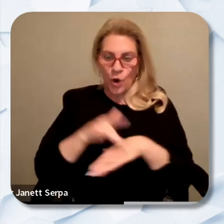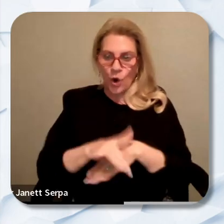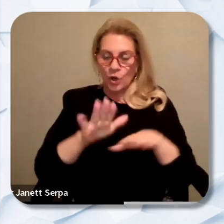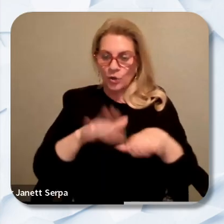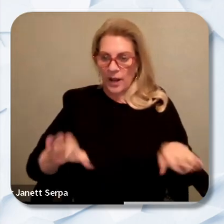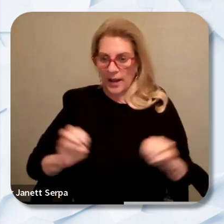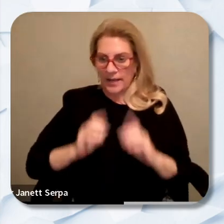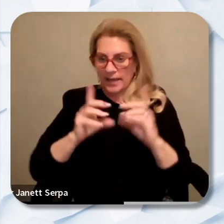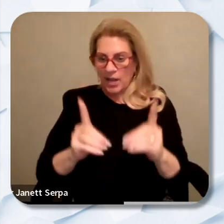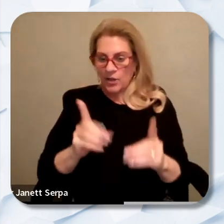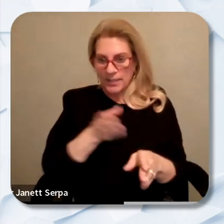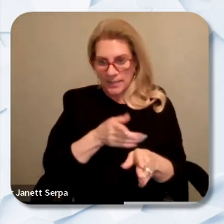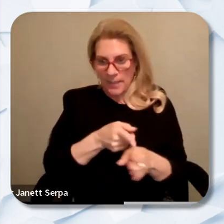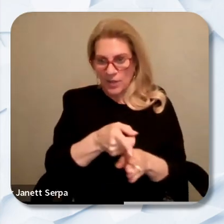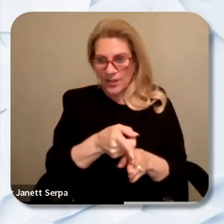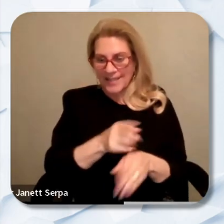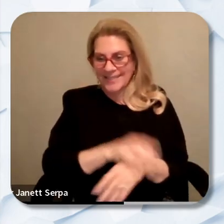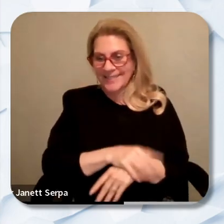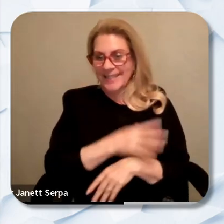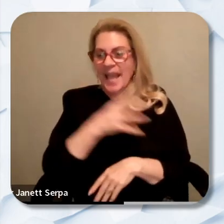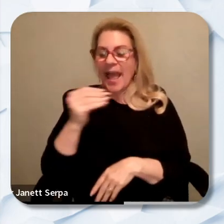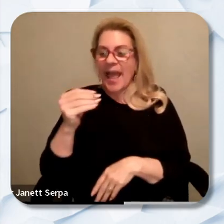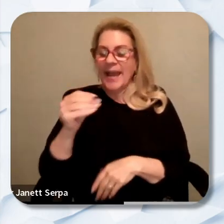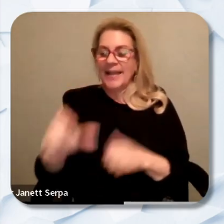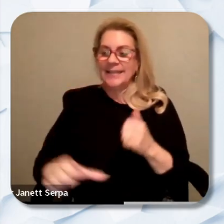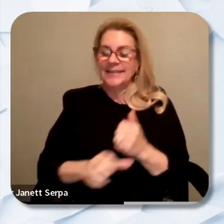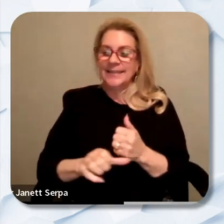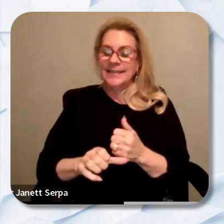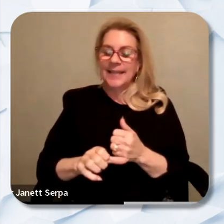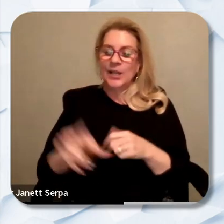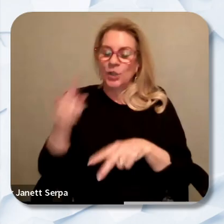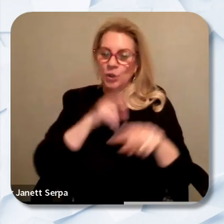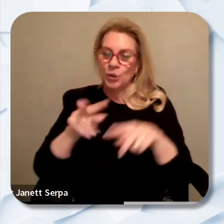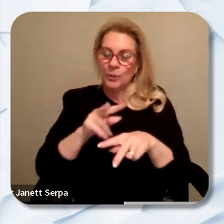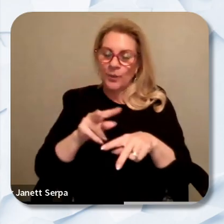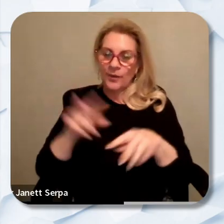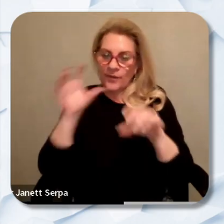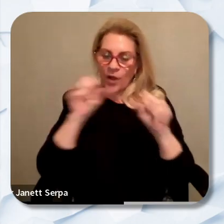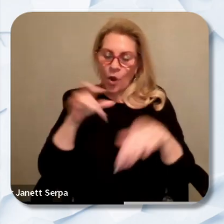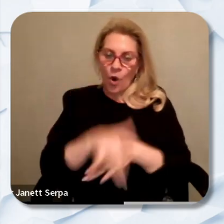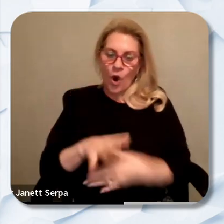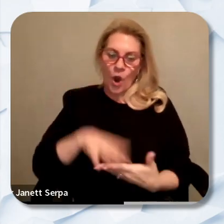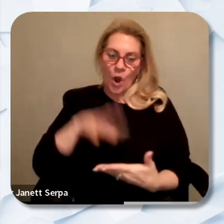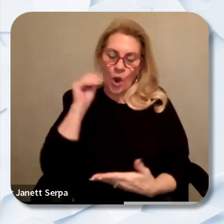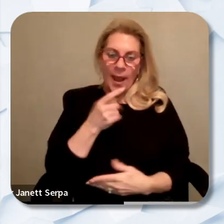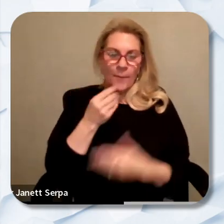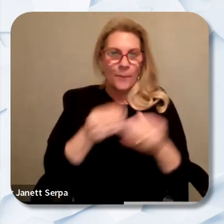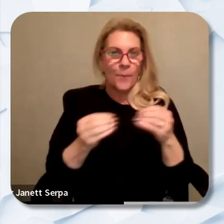Education Specialist an Assistant Supervisor of Early Learning and more recently an Early Care and